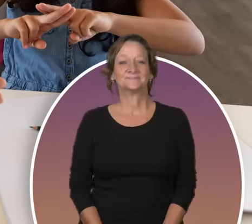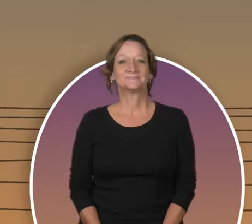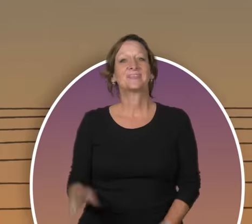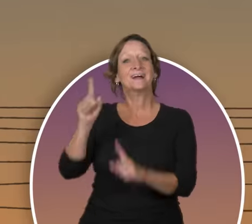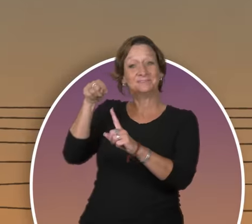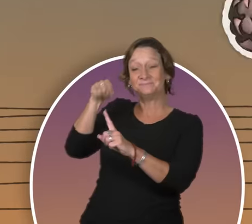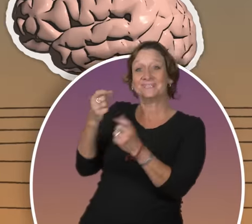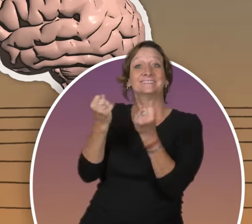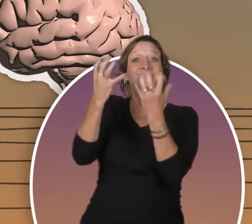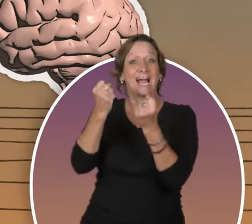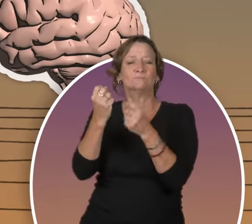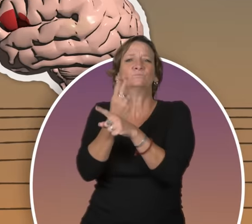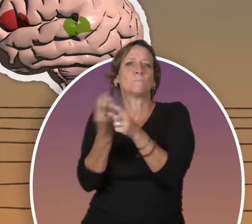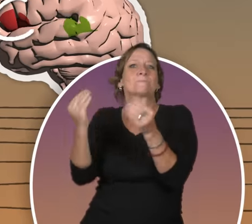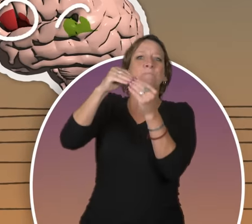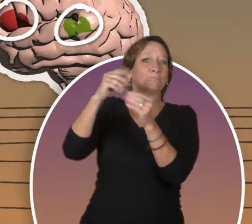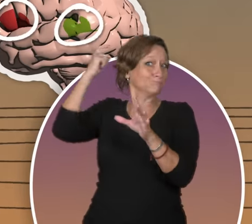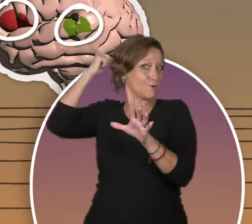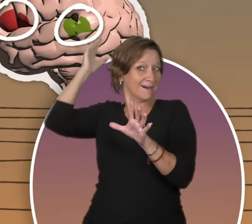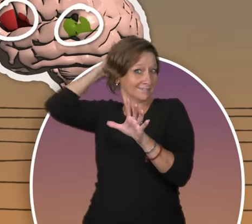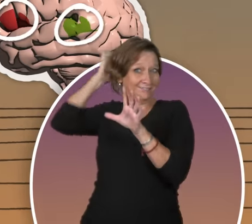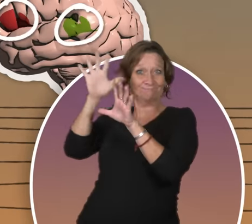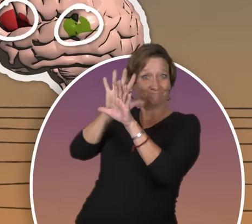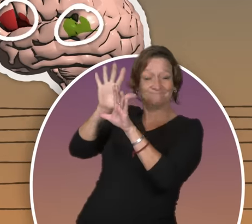but because sign language uses additional areas of the brain,